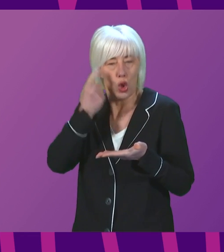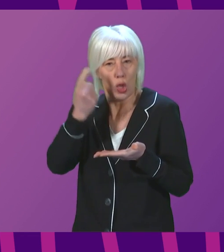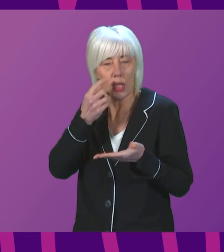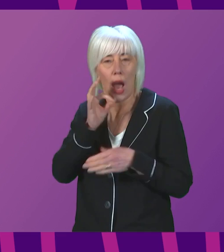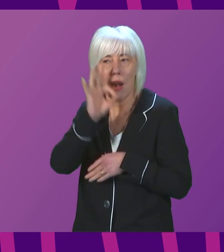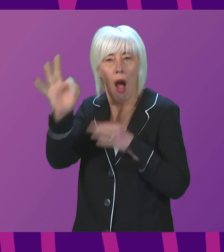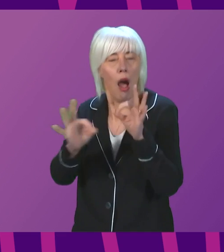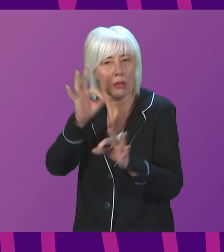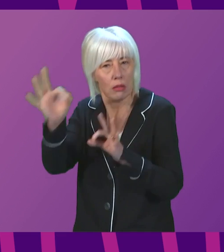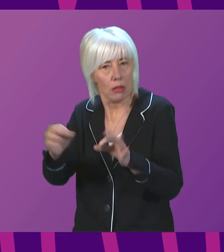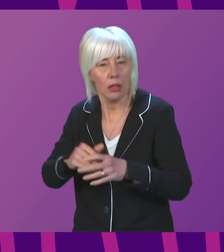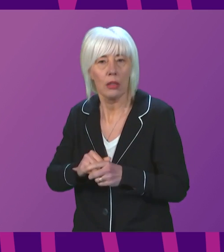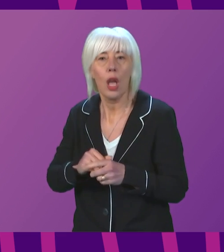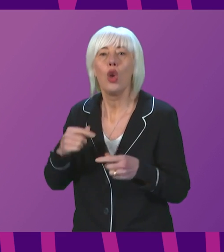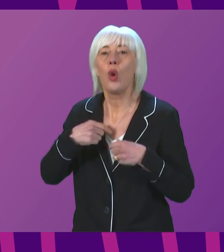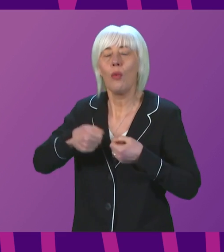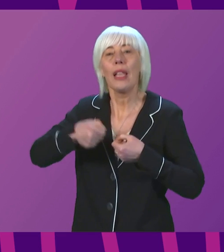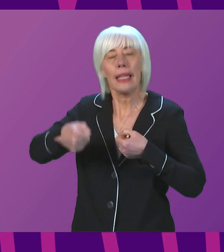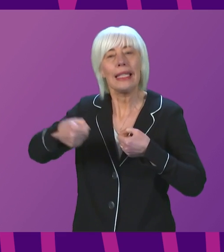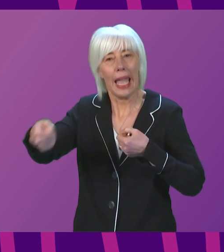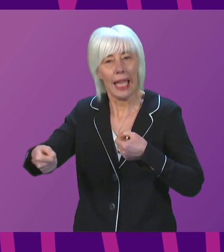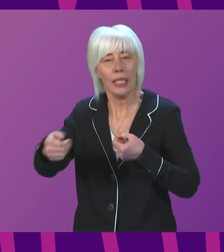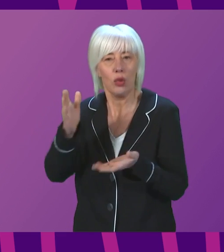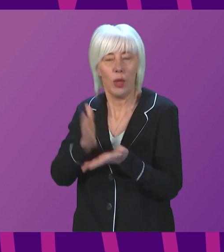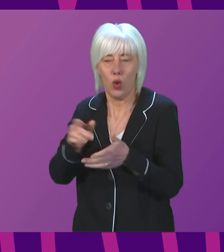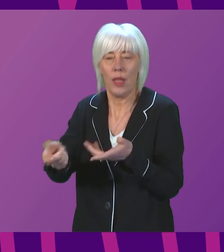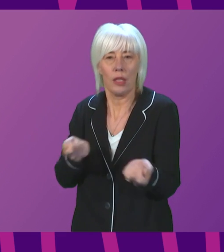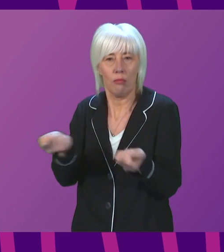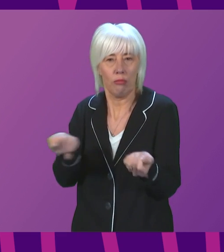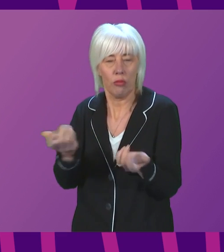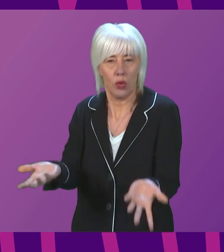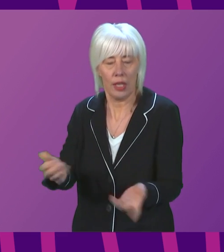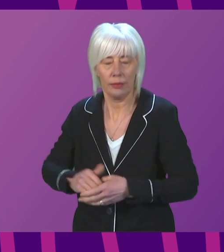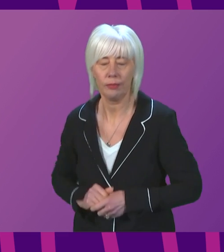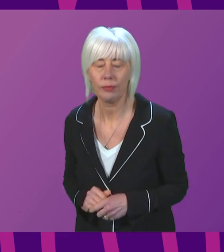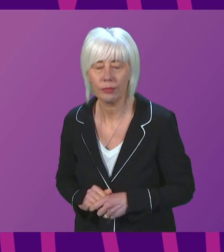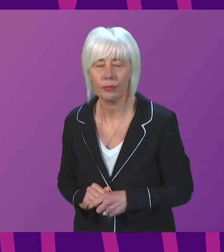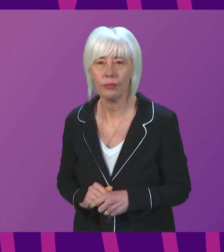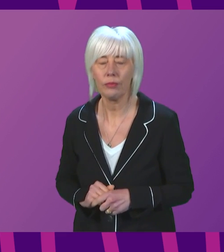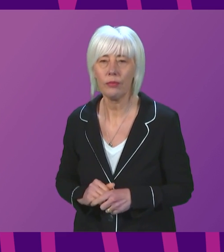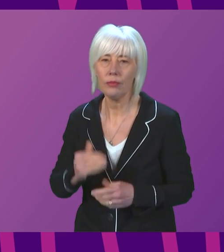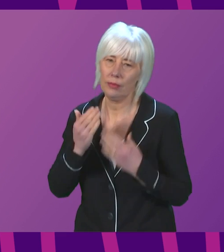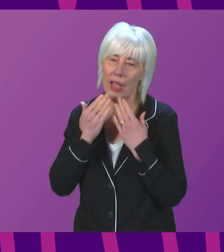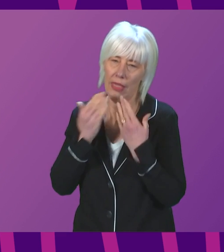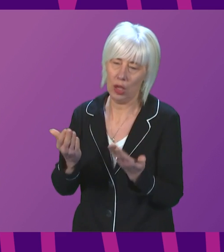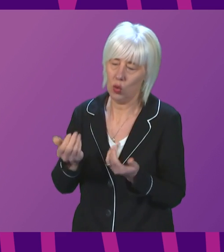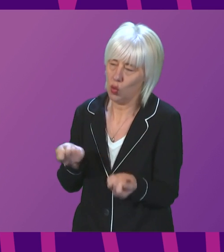I will extend the session in order to facilitate that. Thank you for that, Presiding Officer.